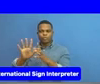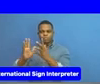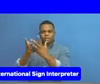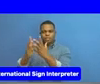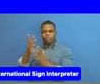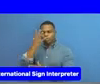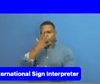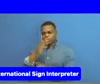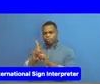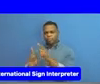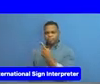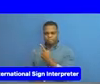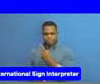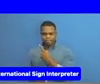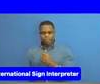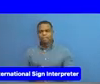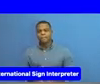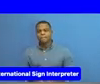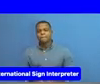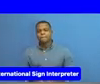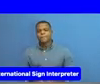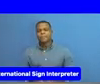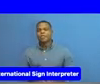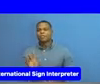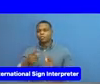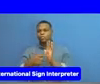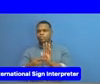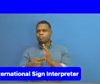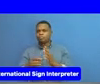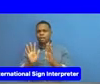You can see the match you have sent, matches you have sent and the matches you have received.